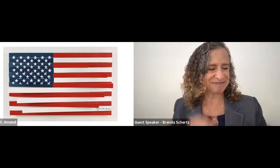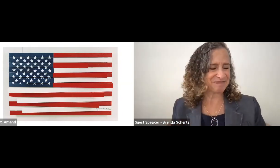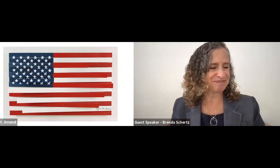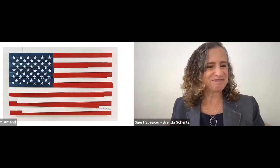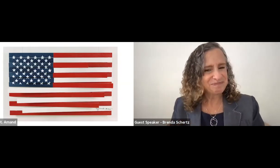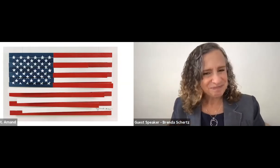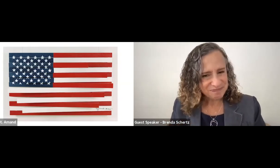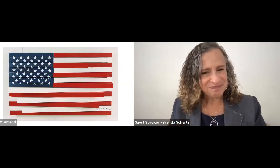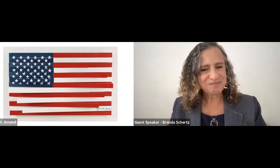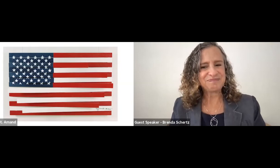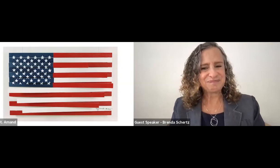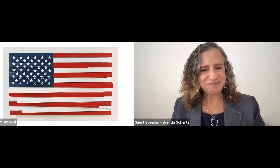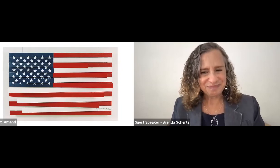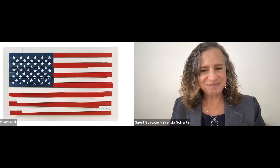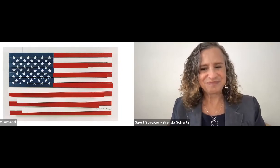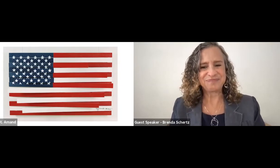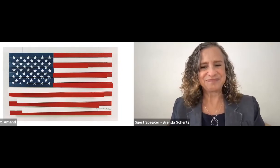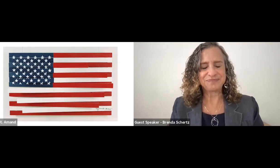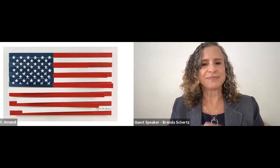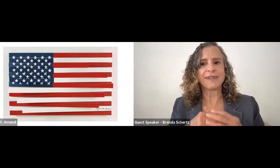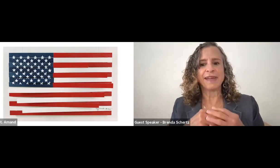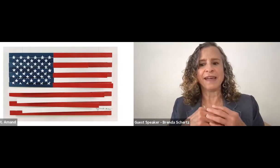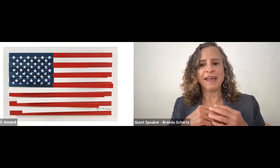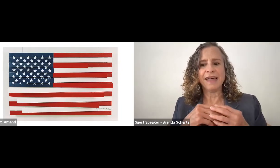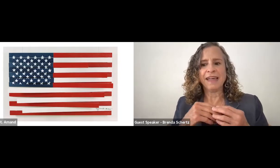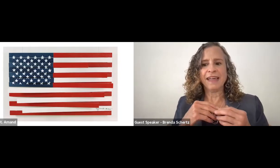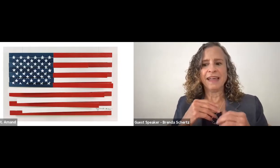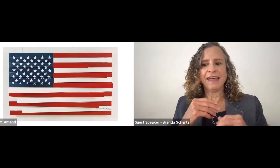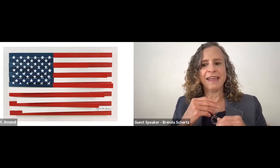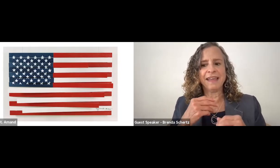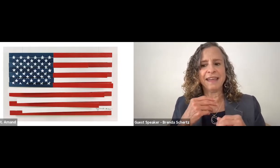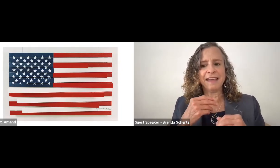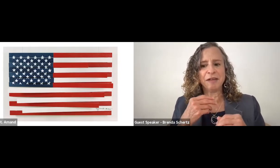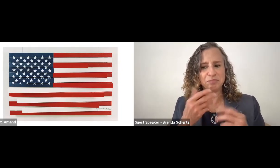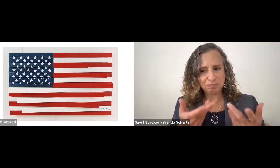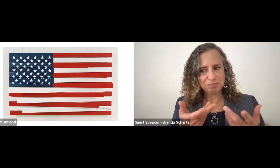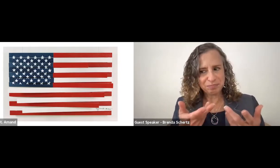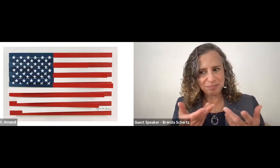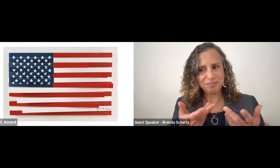he made that for Deaf Way at Gallaudet. That was his art exhibit, the sculpture that he made